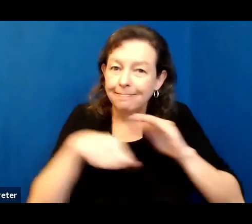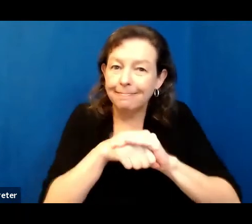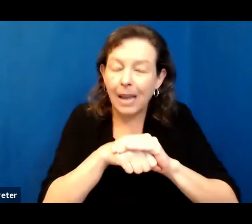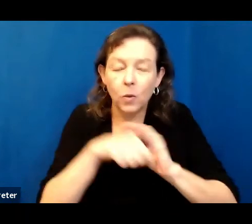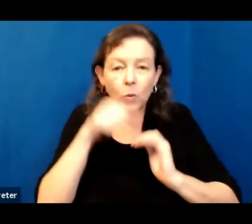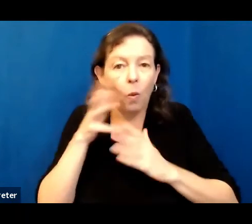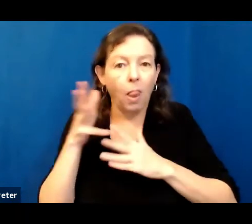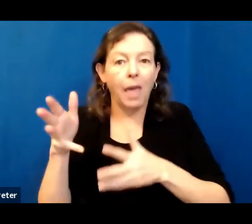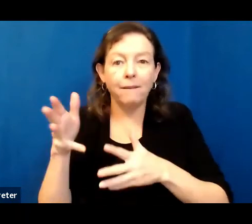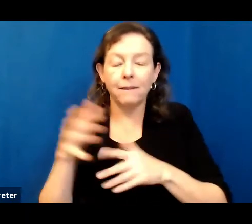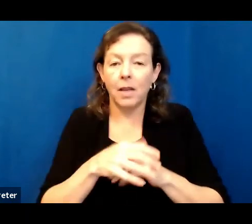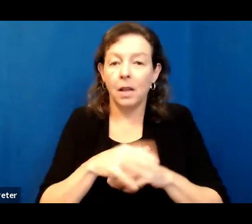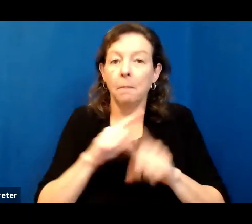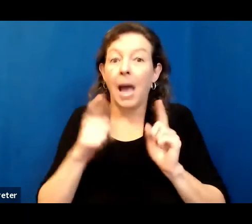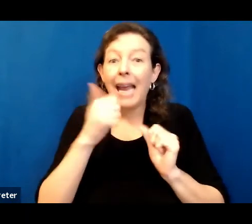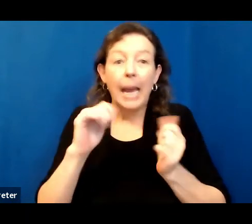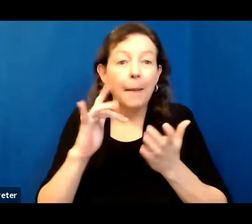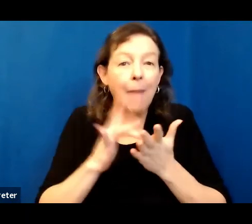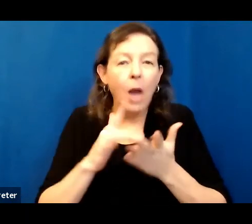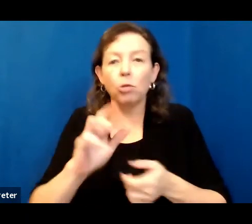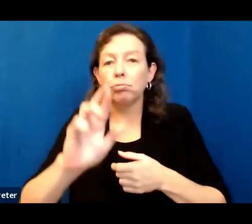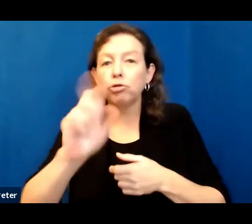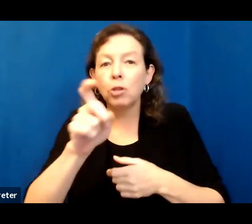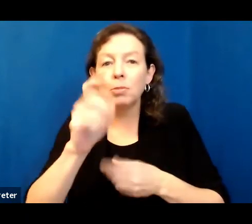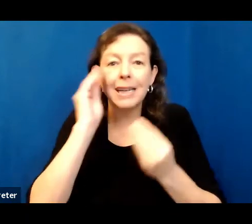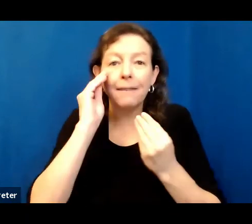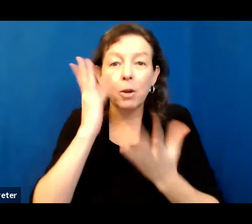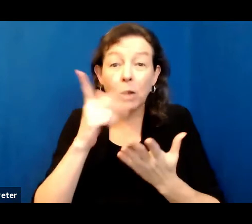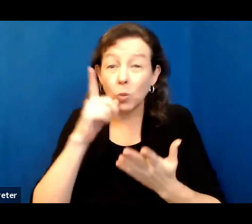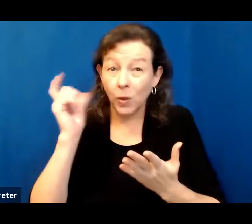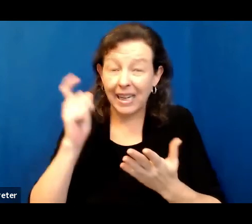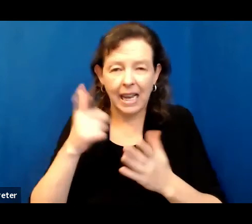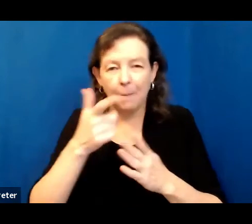But if you have medical documents or prescription bottles that are no longer needed shred them.